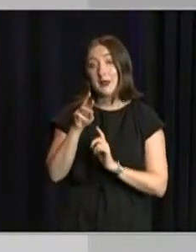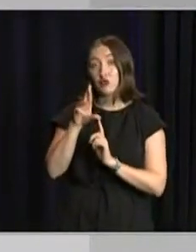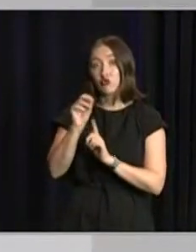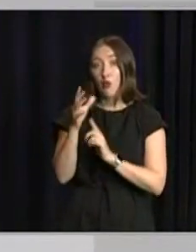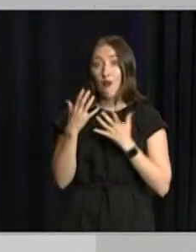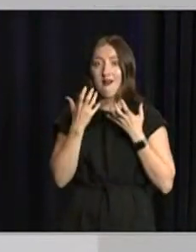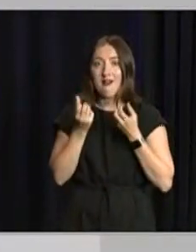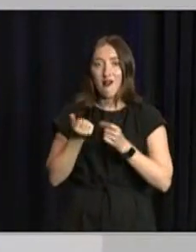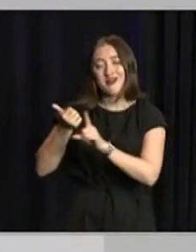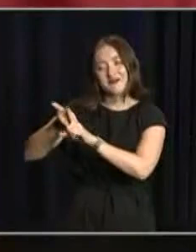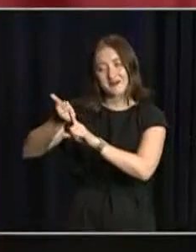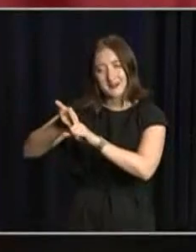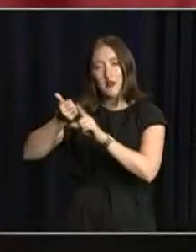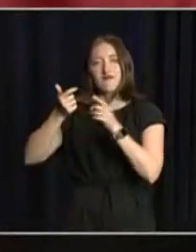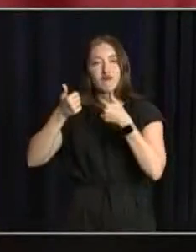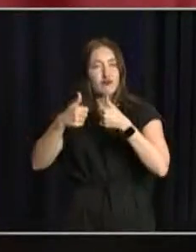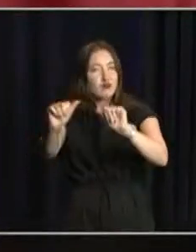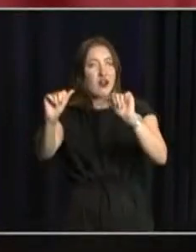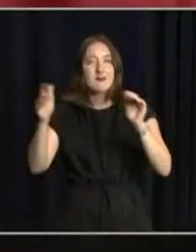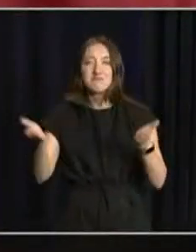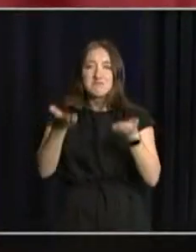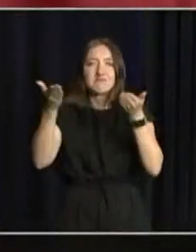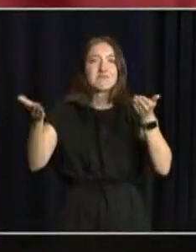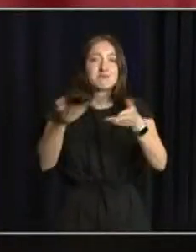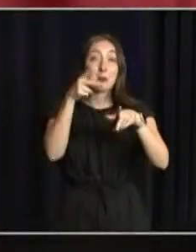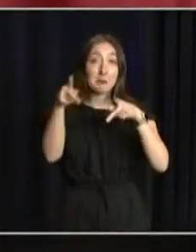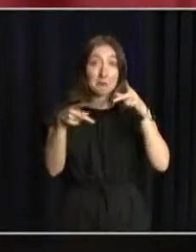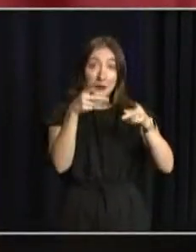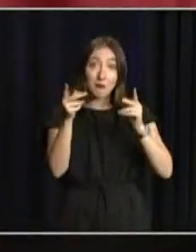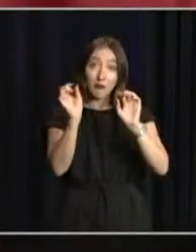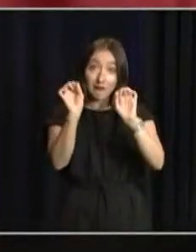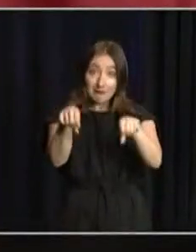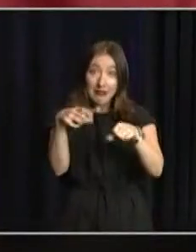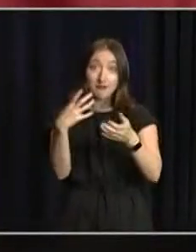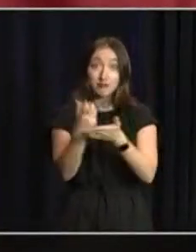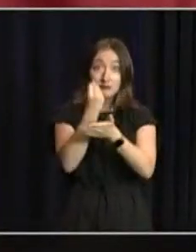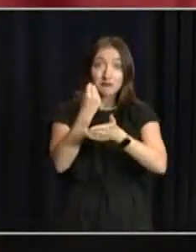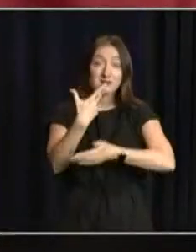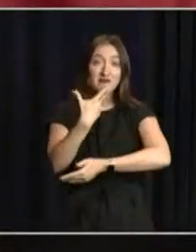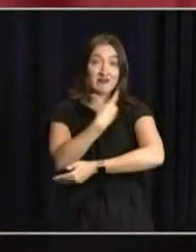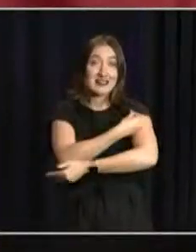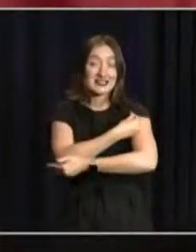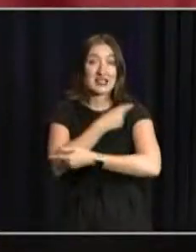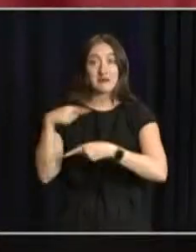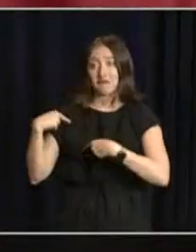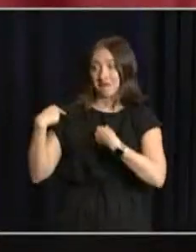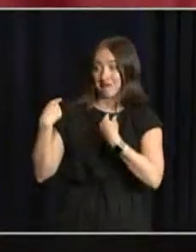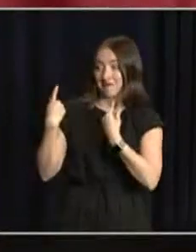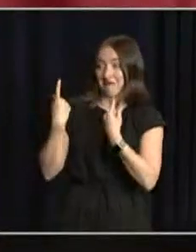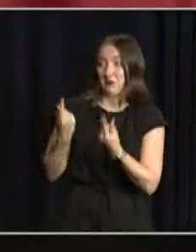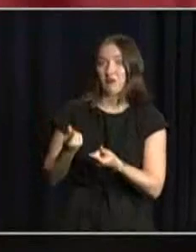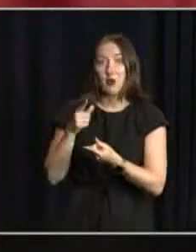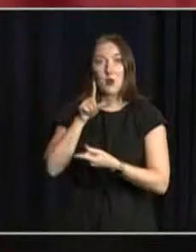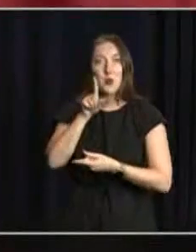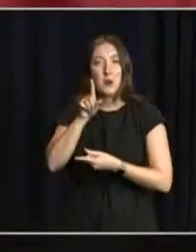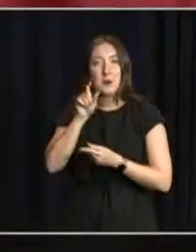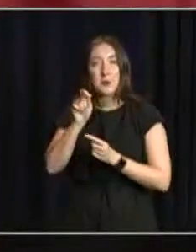get people who are eligible to get vaccinated and as of today, one and a half million eligible residents in our region have